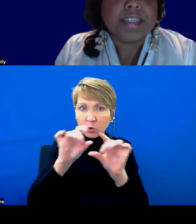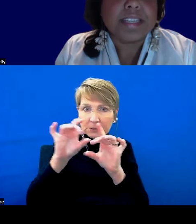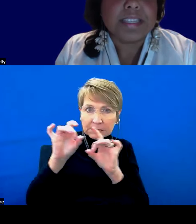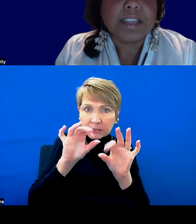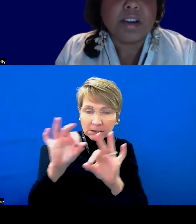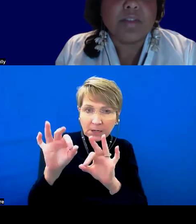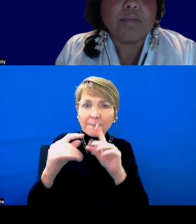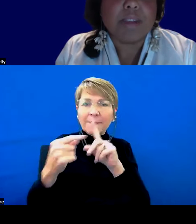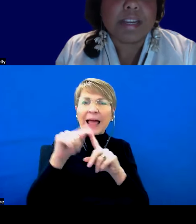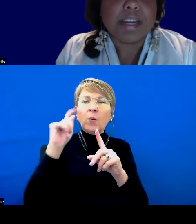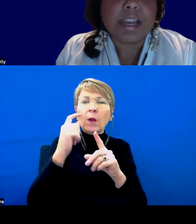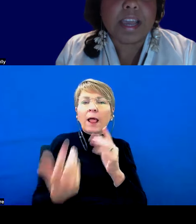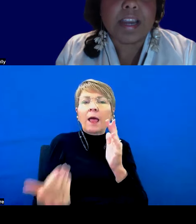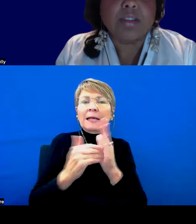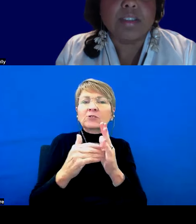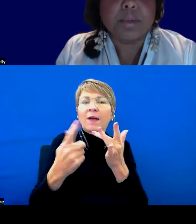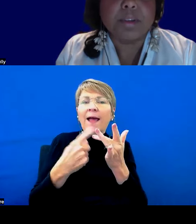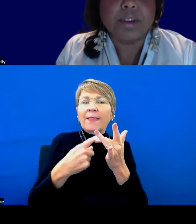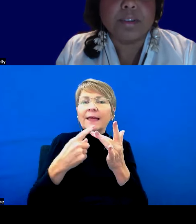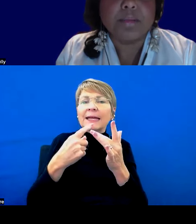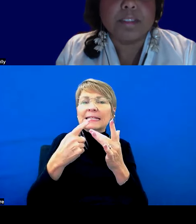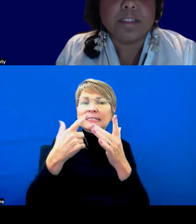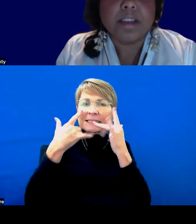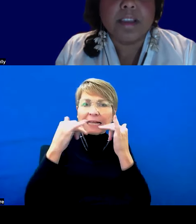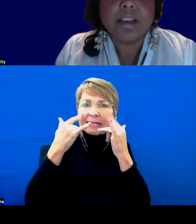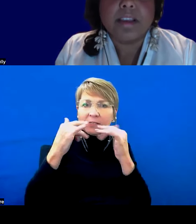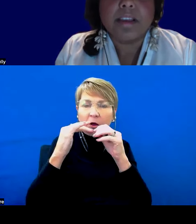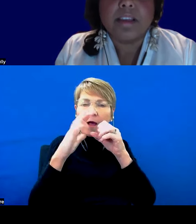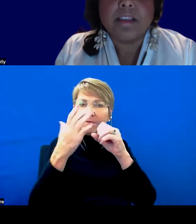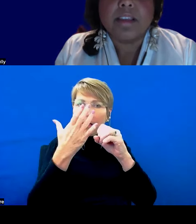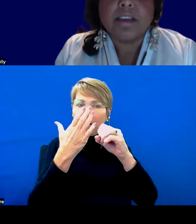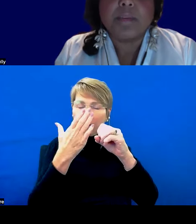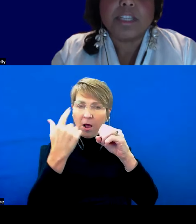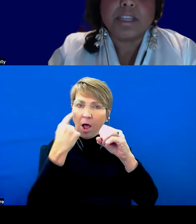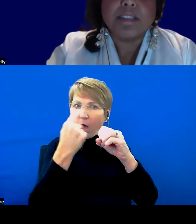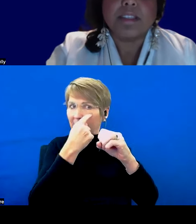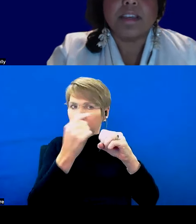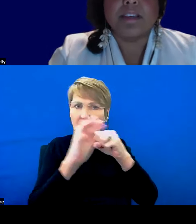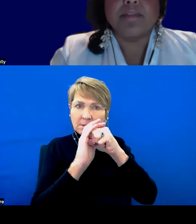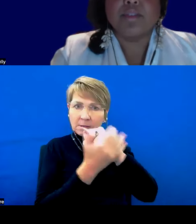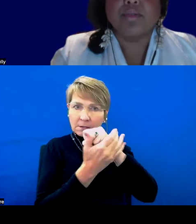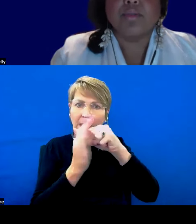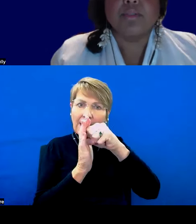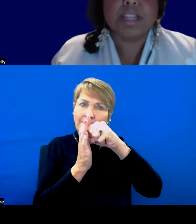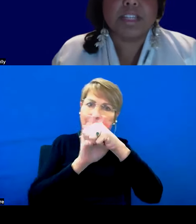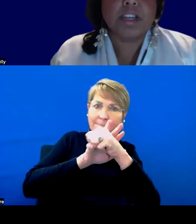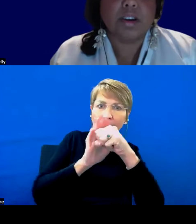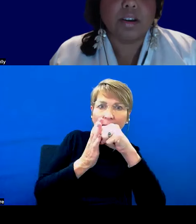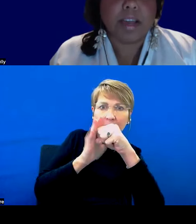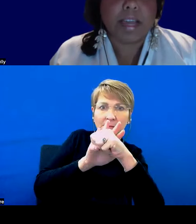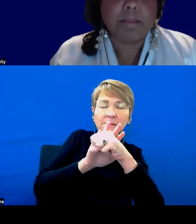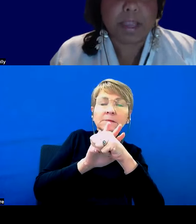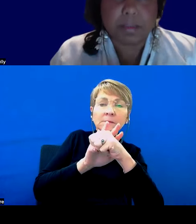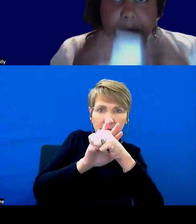testing of the retina and occipital lobes which is the visual center at the back of the brain,